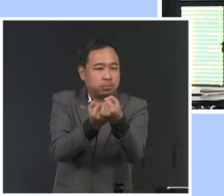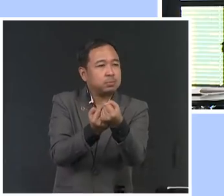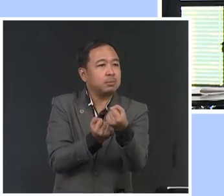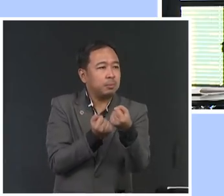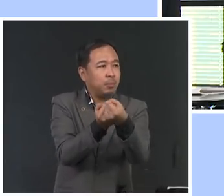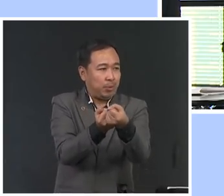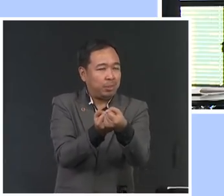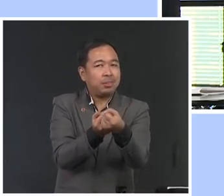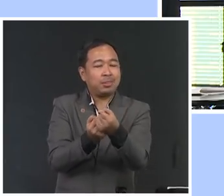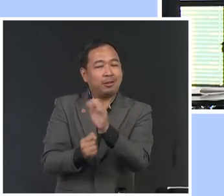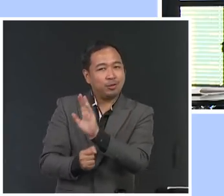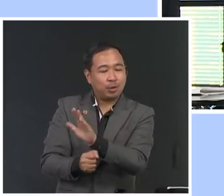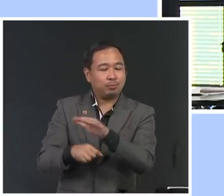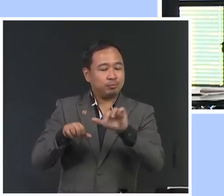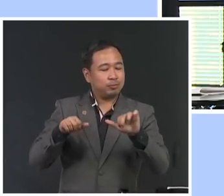, they also made a lot of efforts and